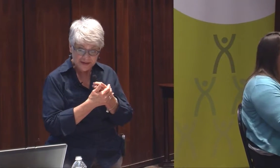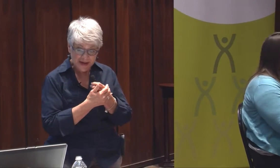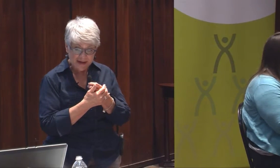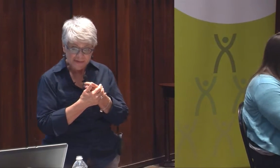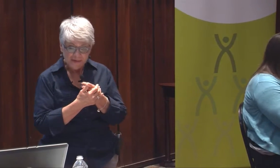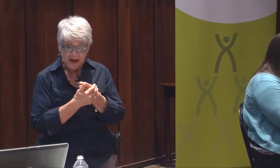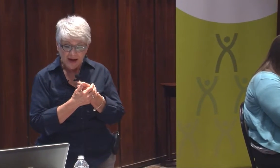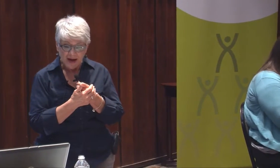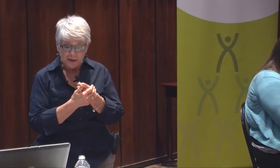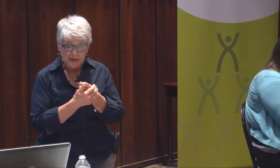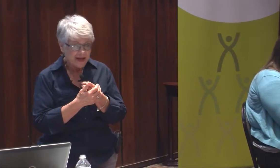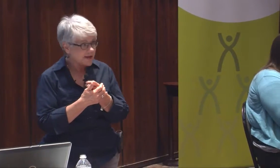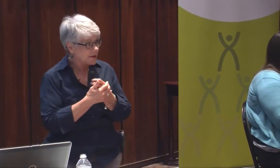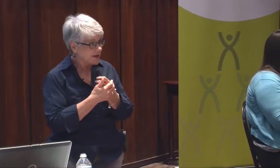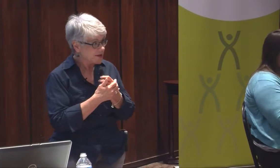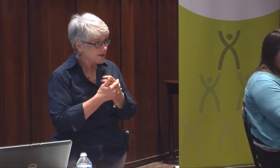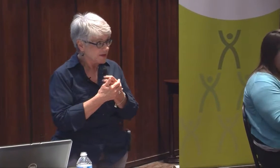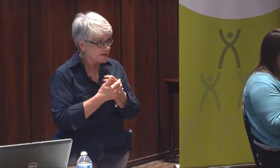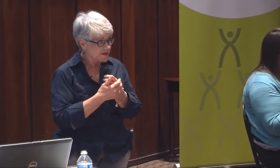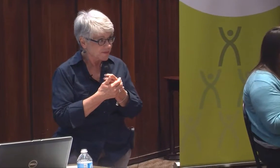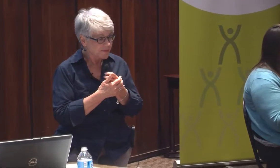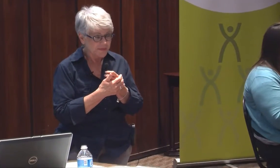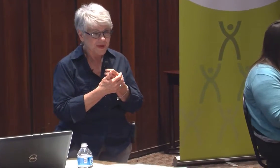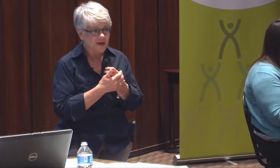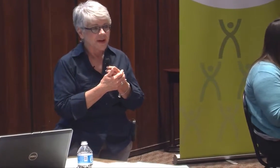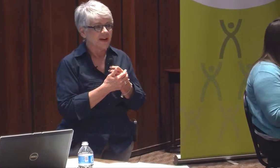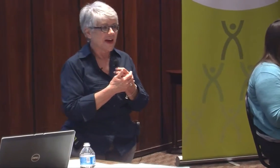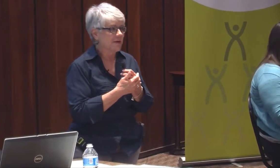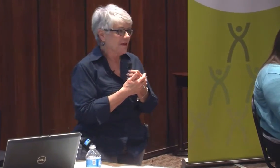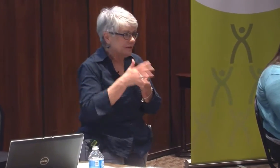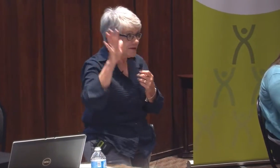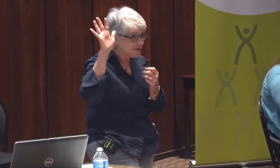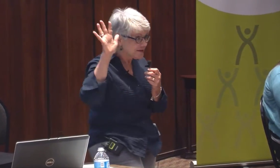Okay, asking questions. How many have a two year old